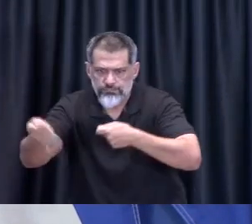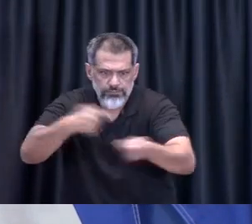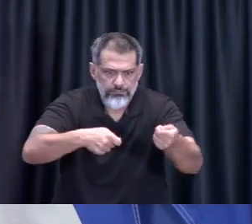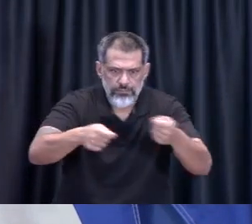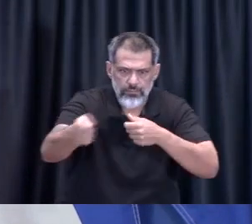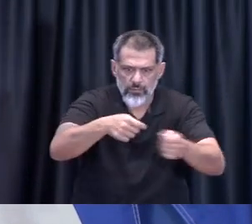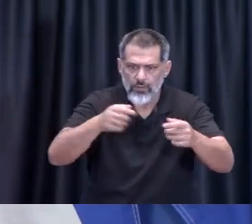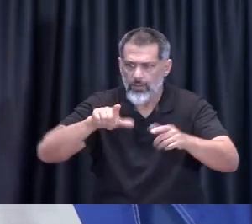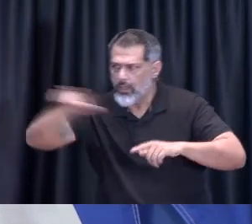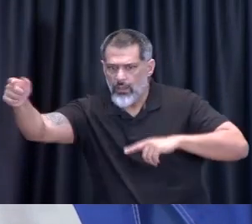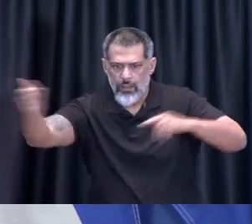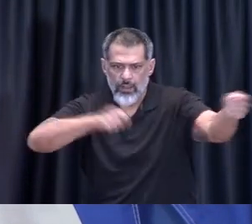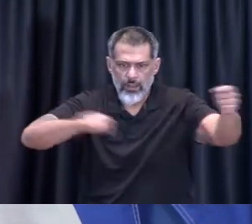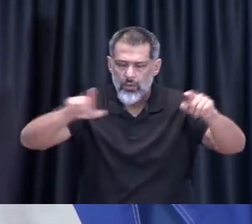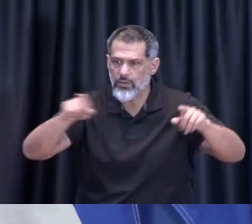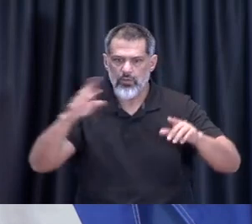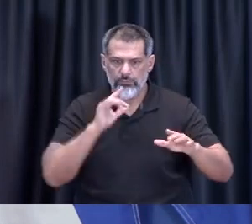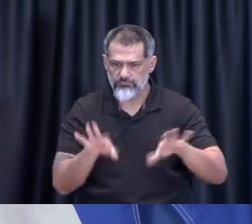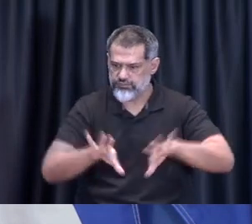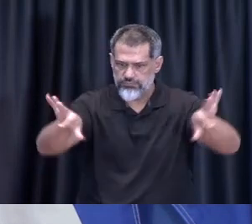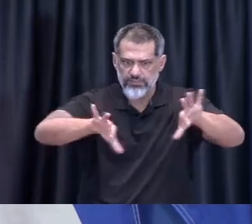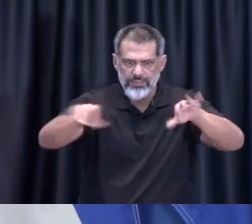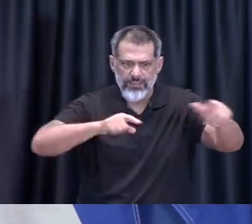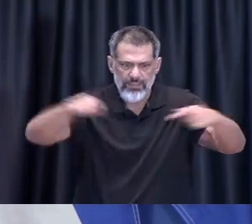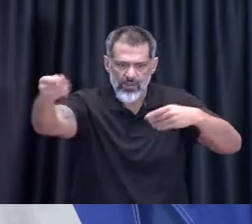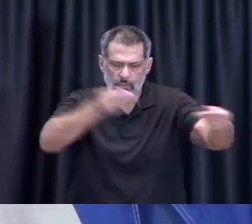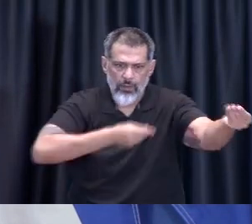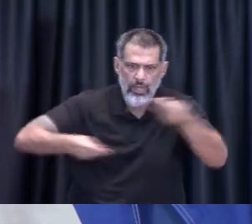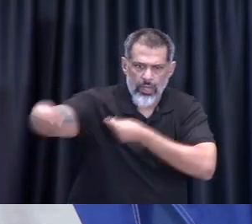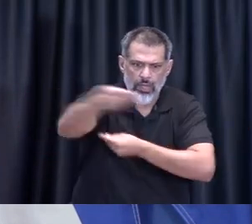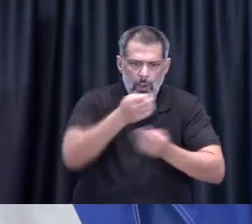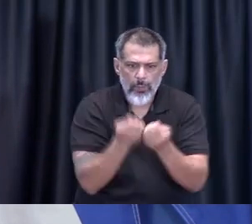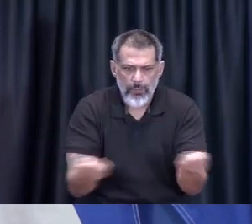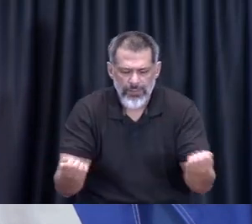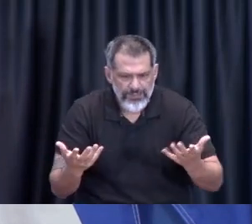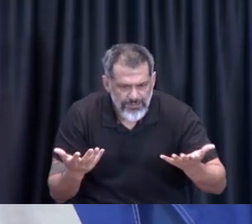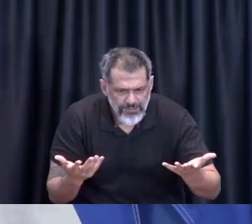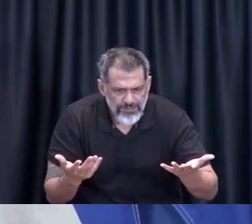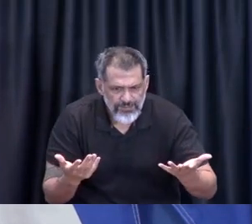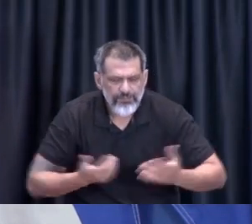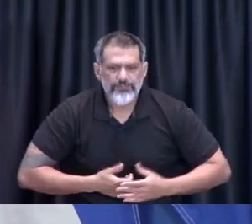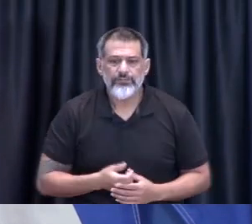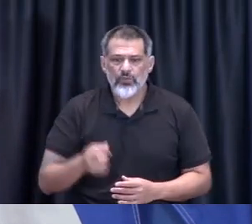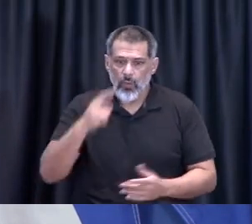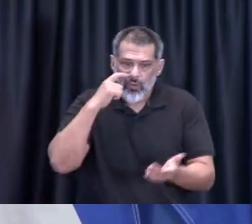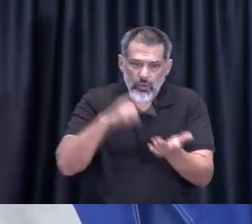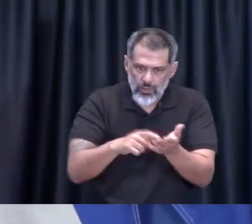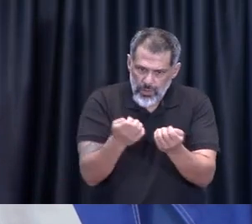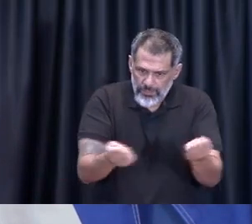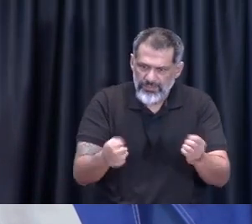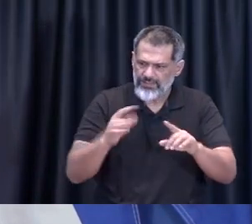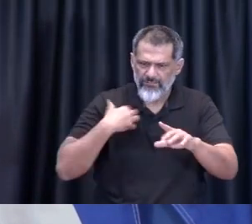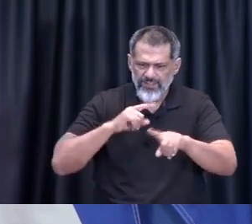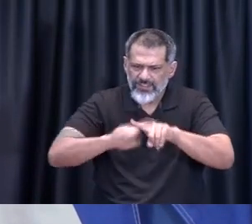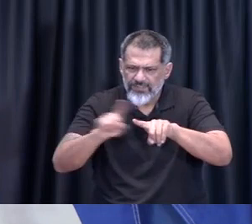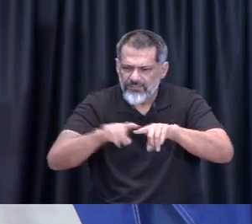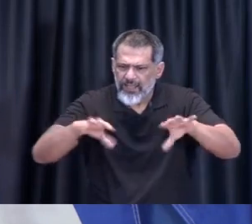let's have every single piece of equipment devoted to any one of the elements of snow clearing. There's different pieces of equipment, there's different districts of the city.